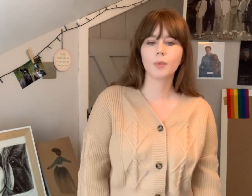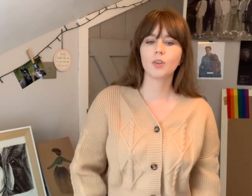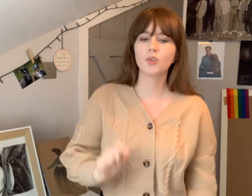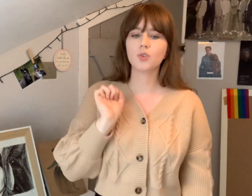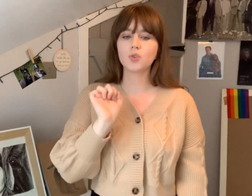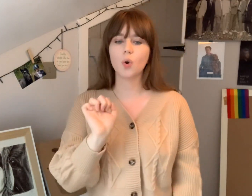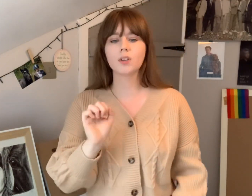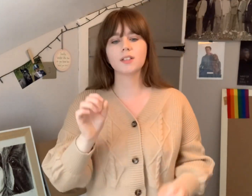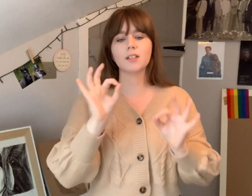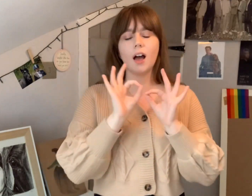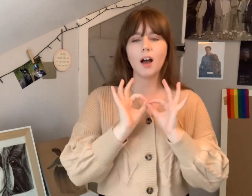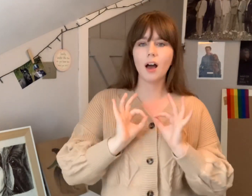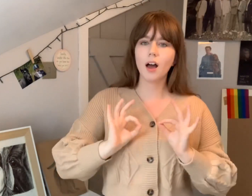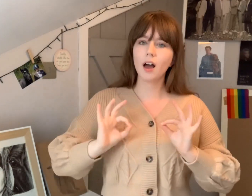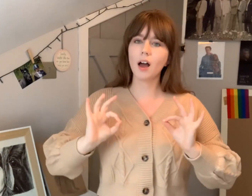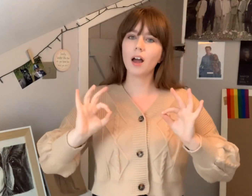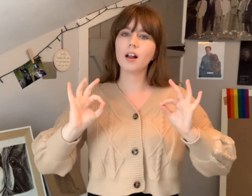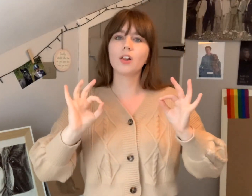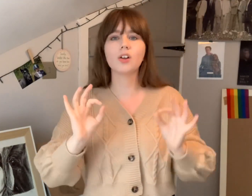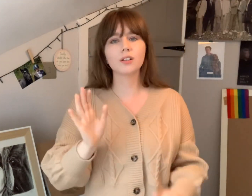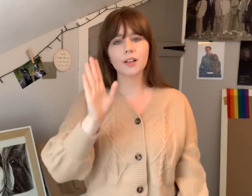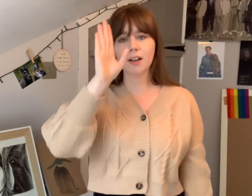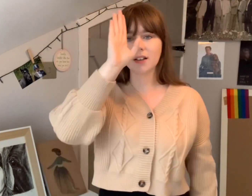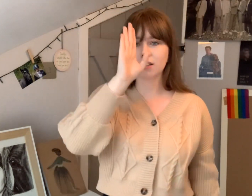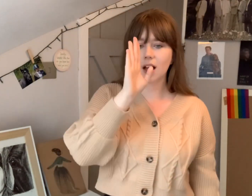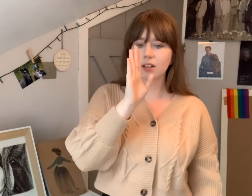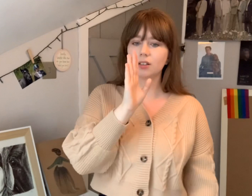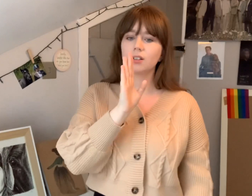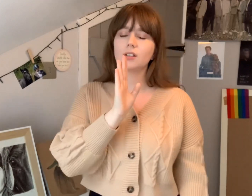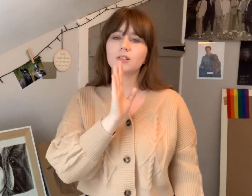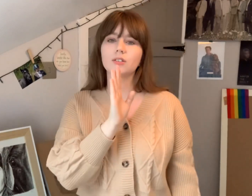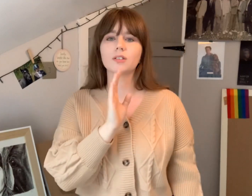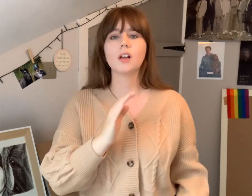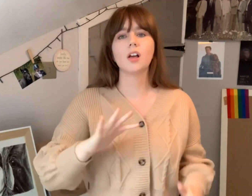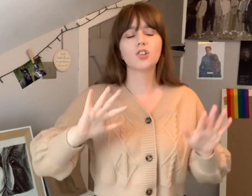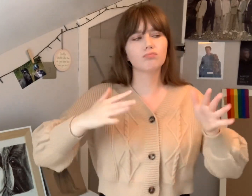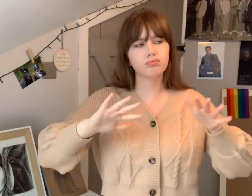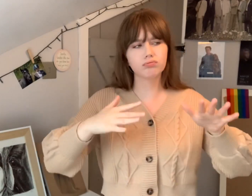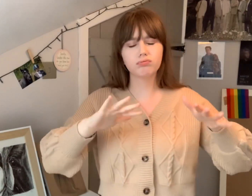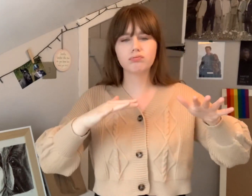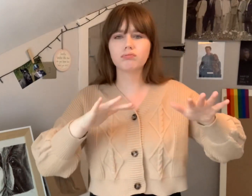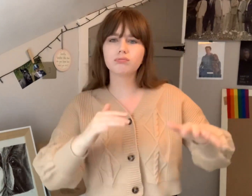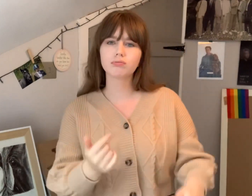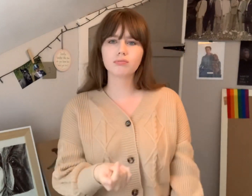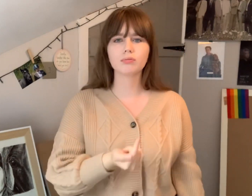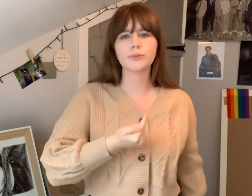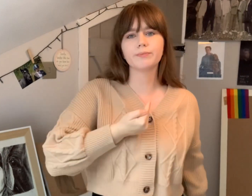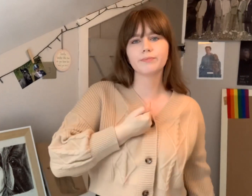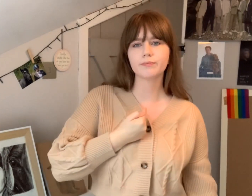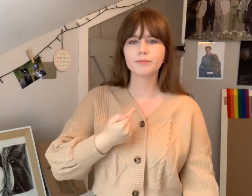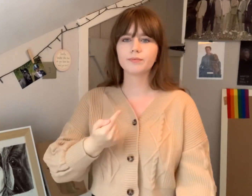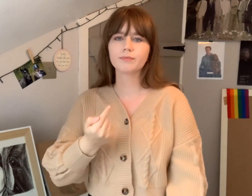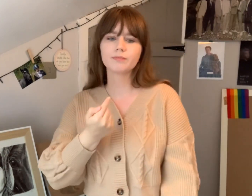Your silent sorrow Shakes me